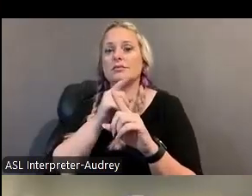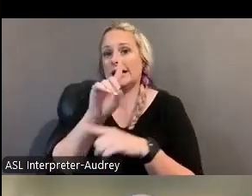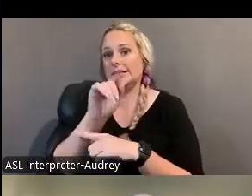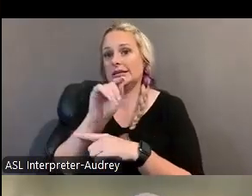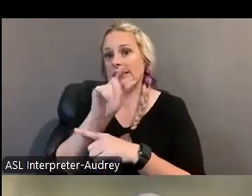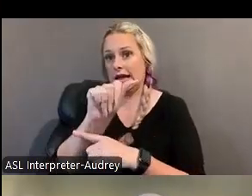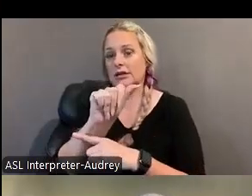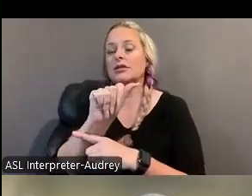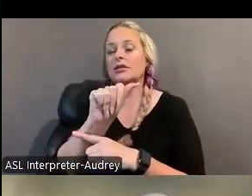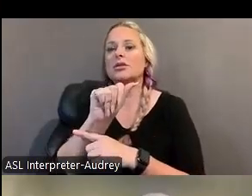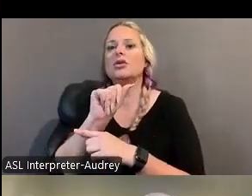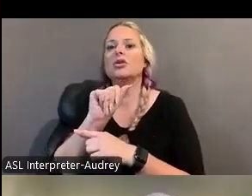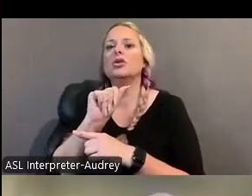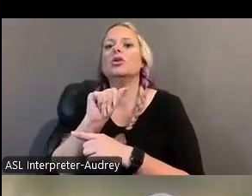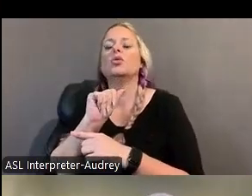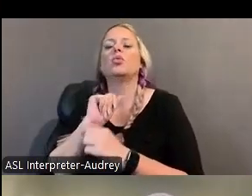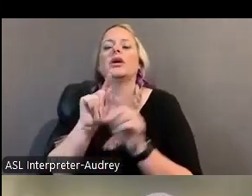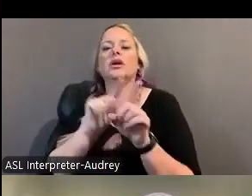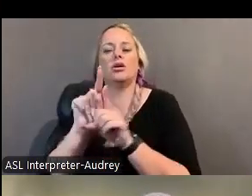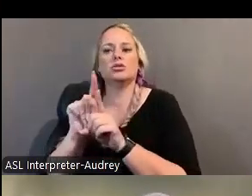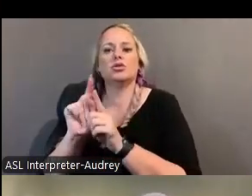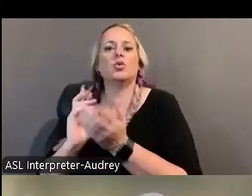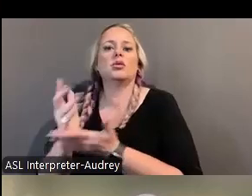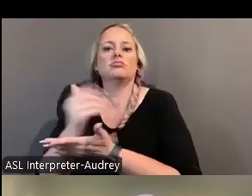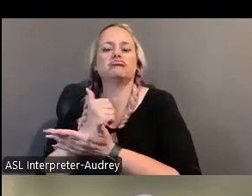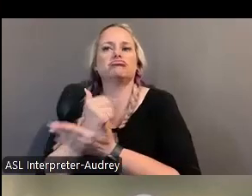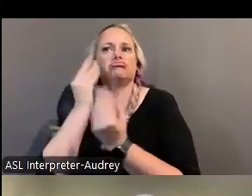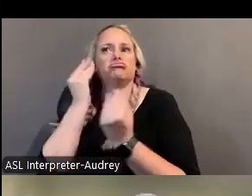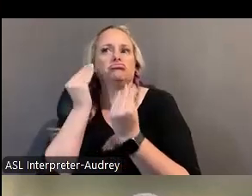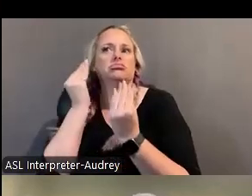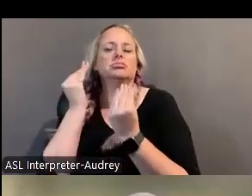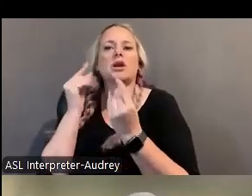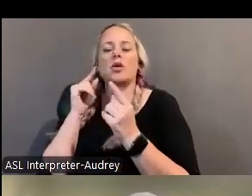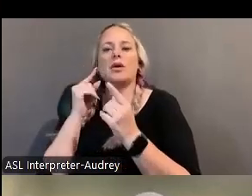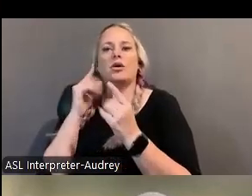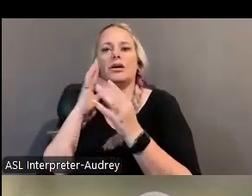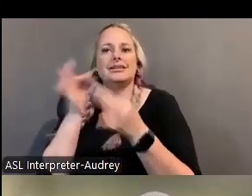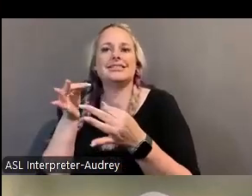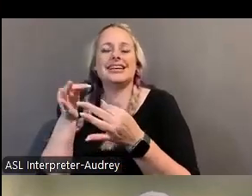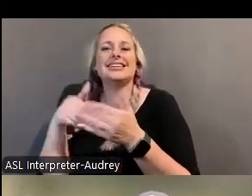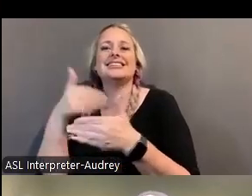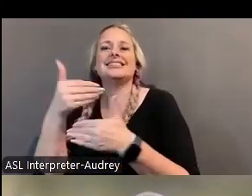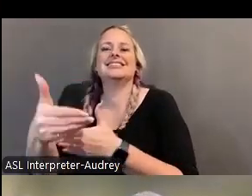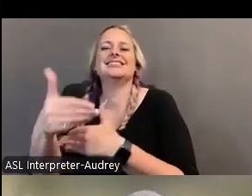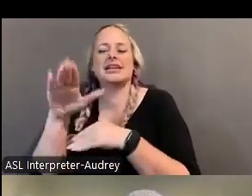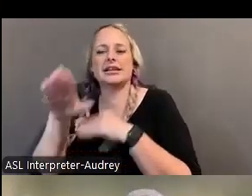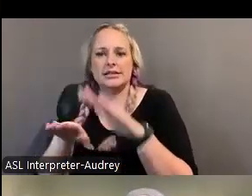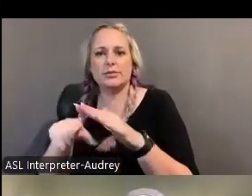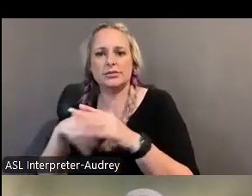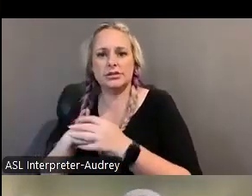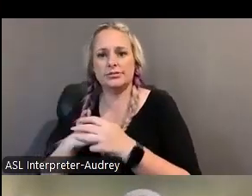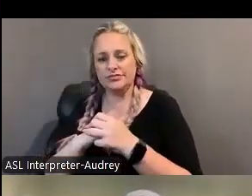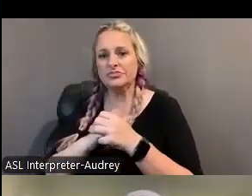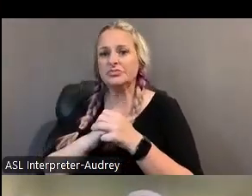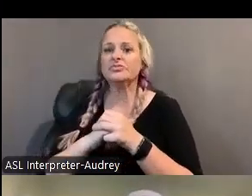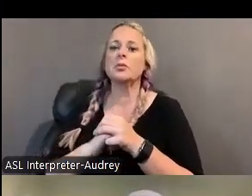Actionable next steps that we are going to use to create version two of the toolkit. Next slide.